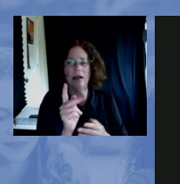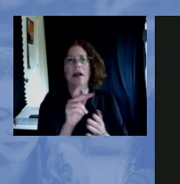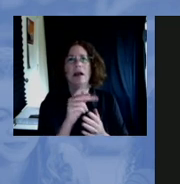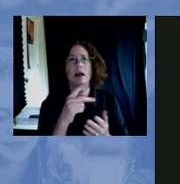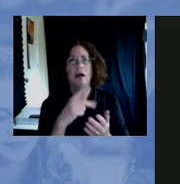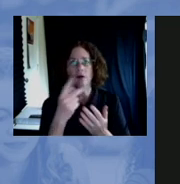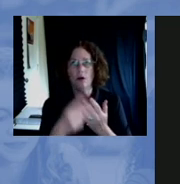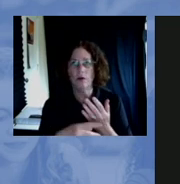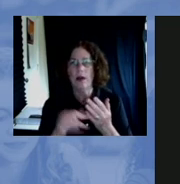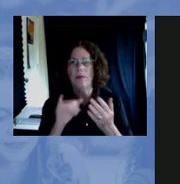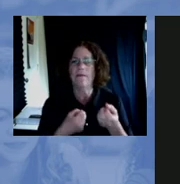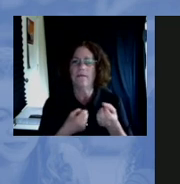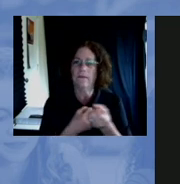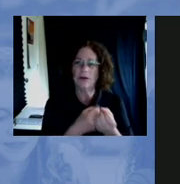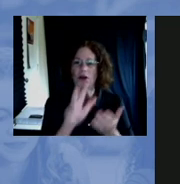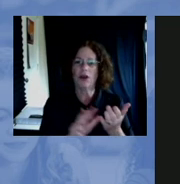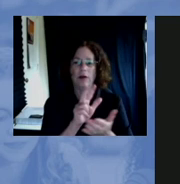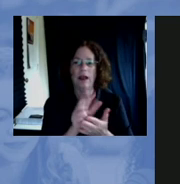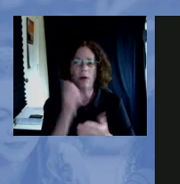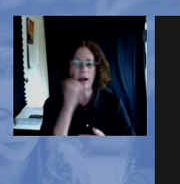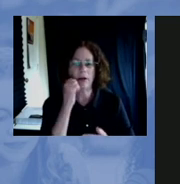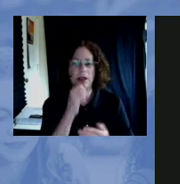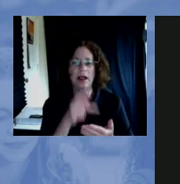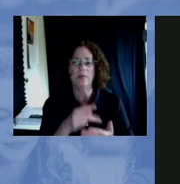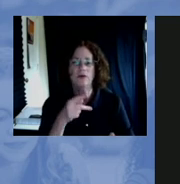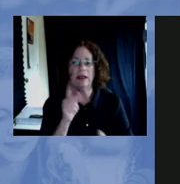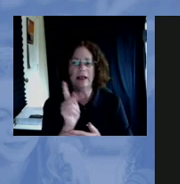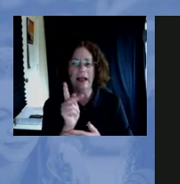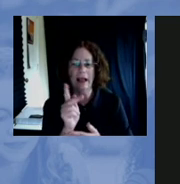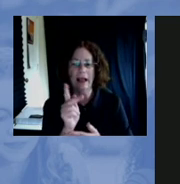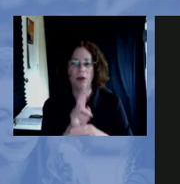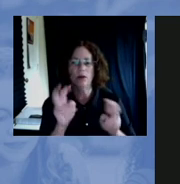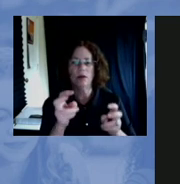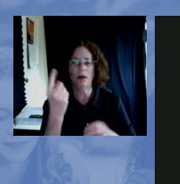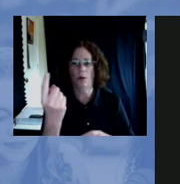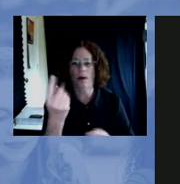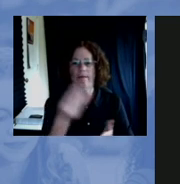WHAT WE'VE DONE AS WE HAVE USED OUR TITLE ONE FUNDS TO MAKE SURE THAT OUR CHILDREN AND